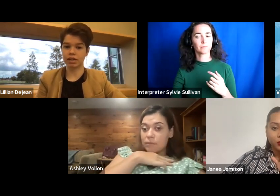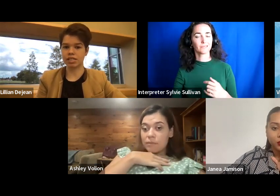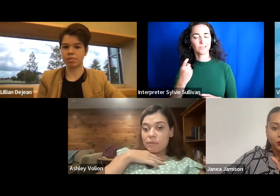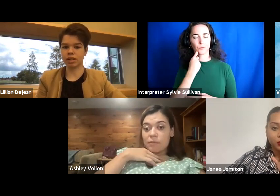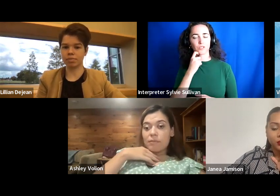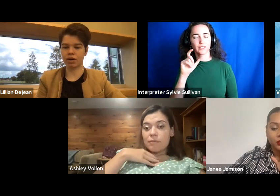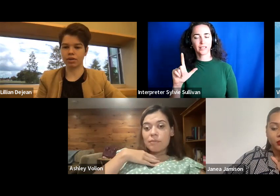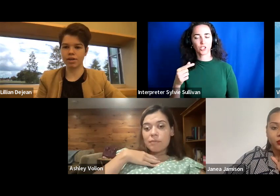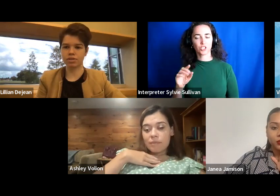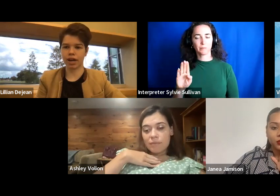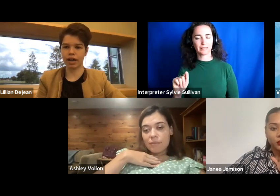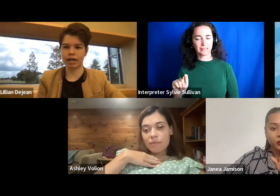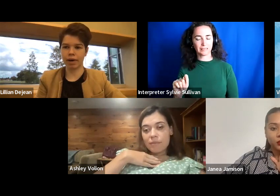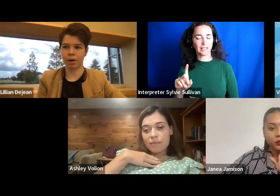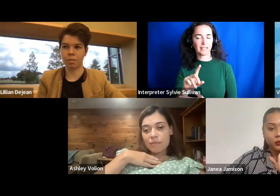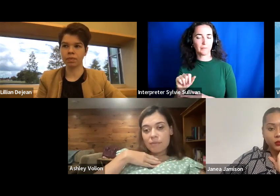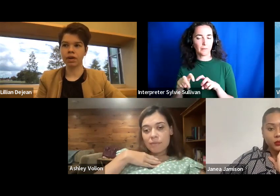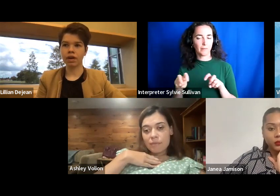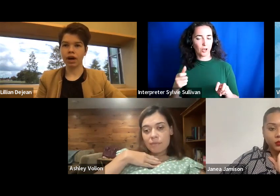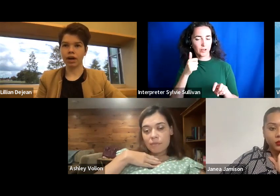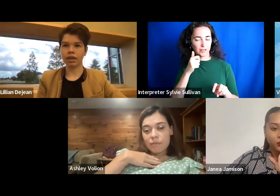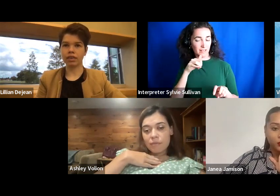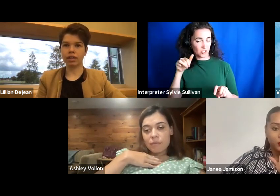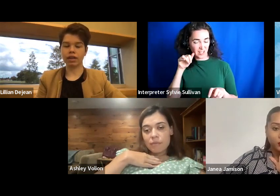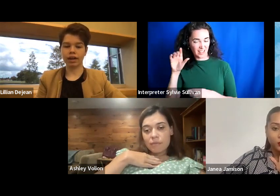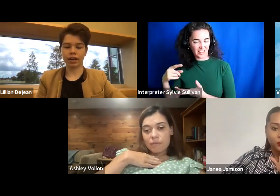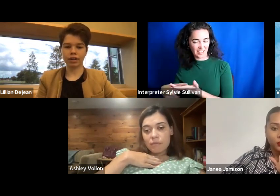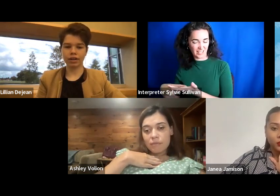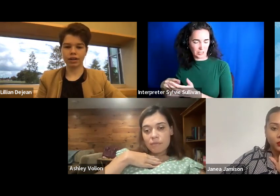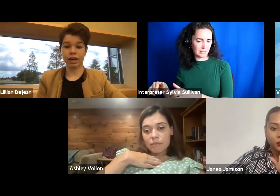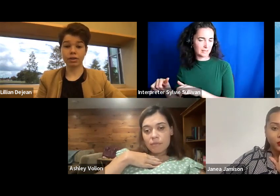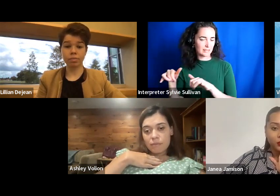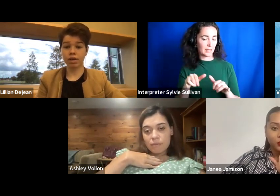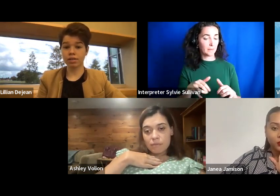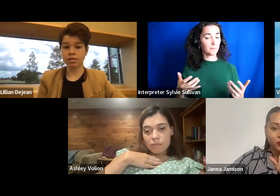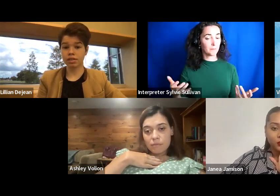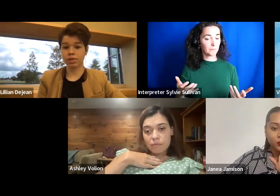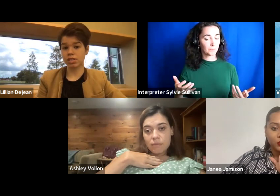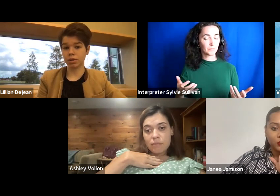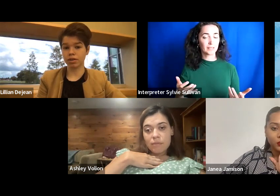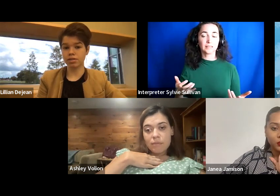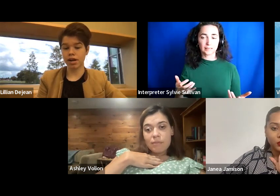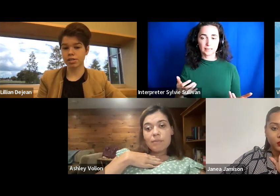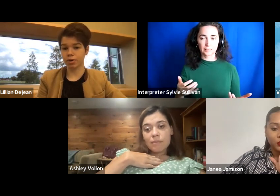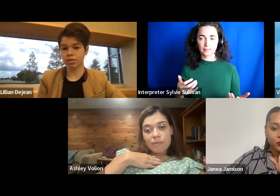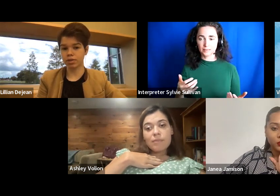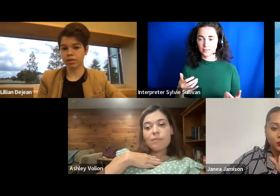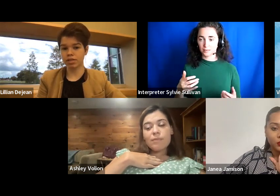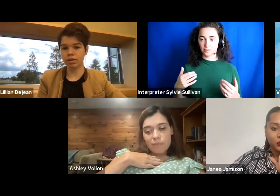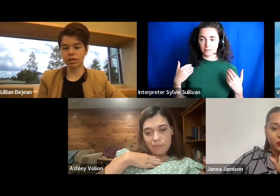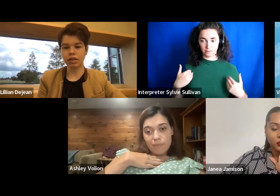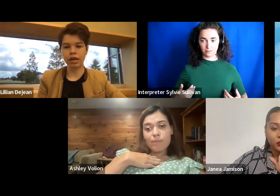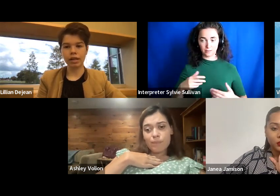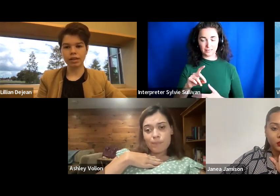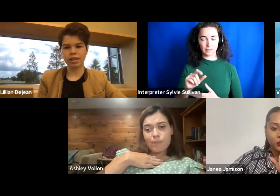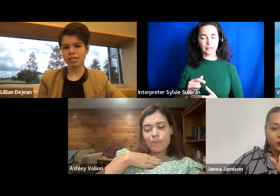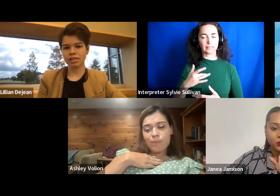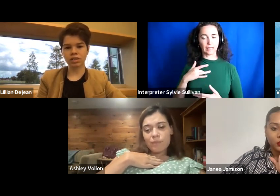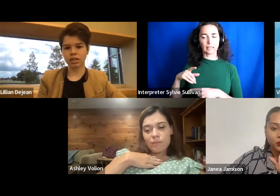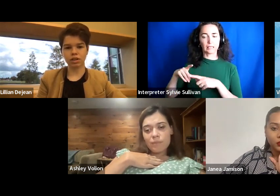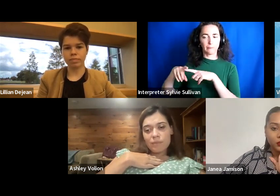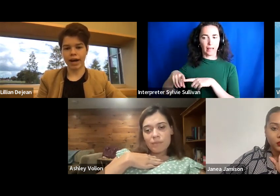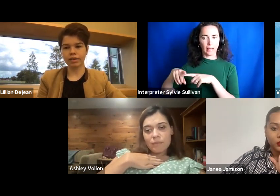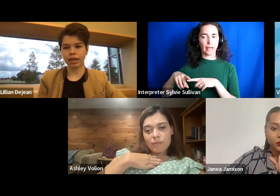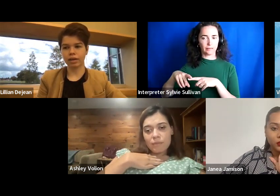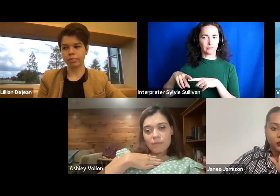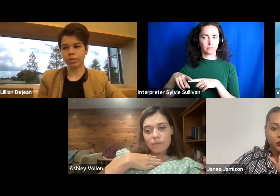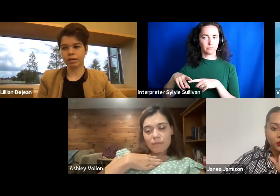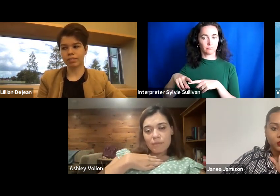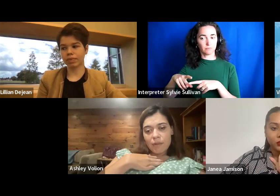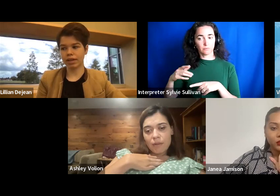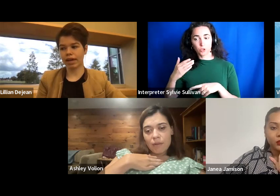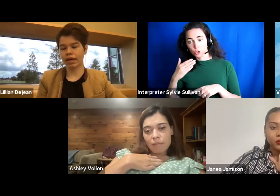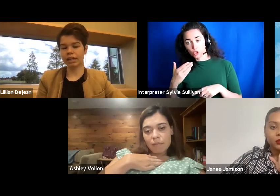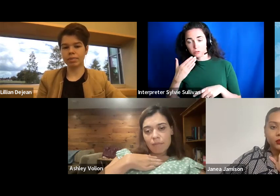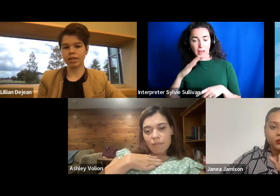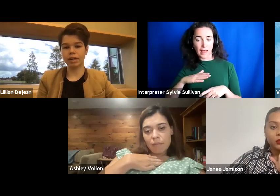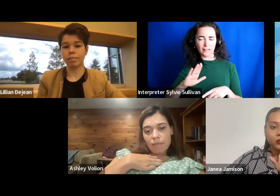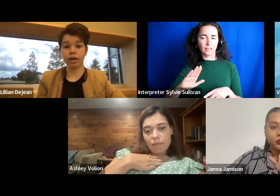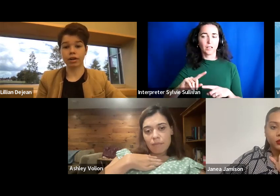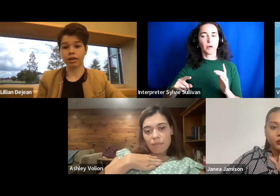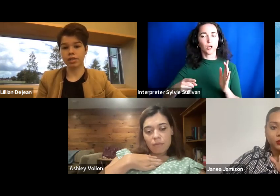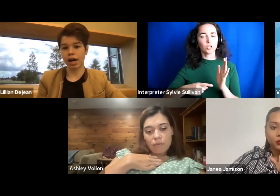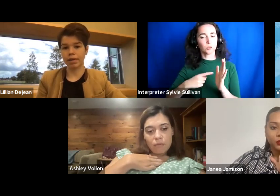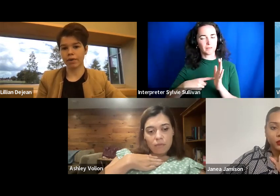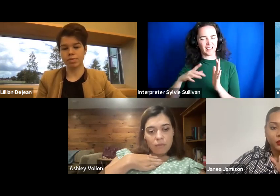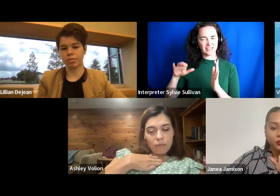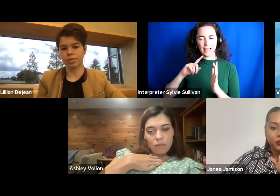And disability panel yesterday about the inherent interdependence that you would experience as a person with a disability that isn't necessarily a good or a bad thing. But it can be a barrier to coming out to people